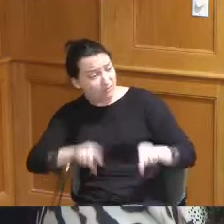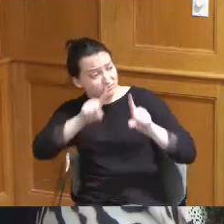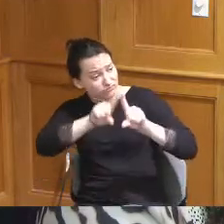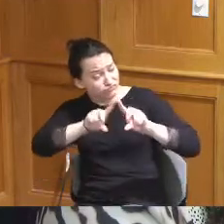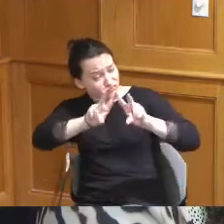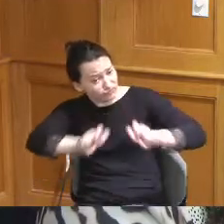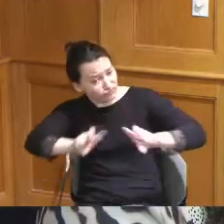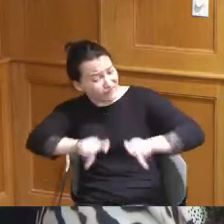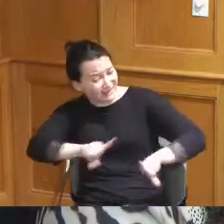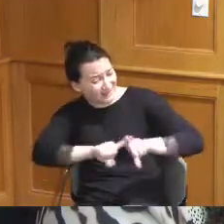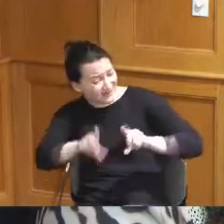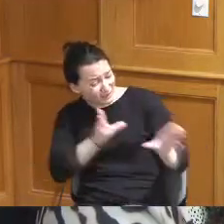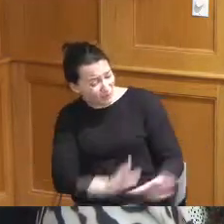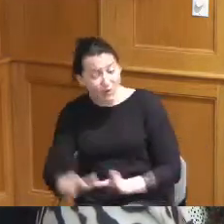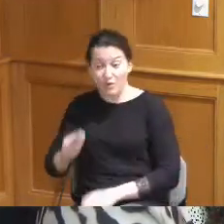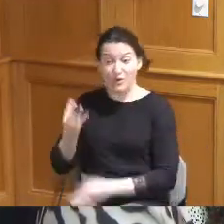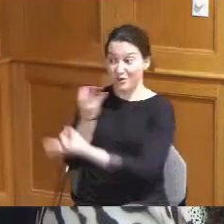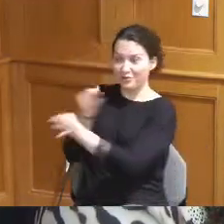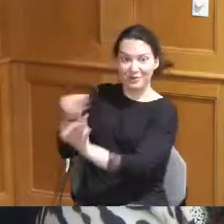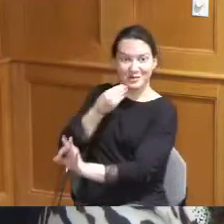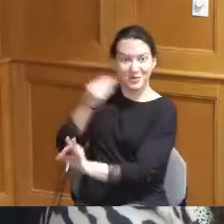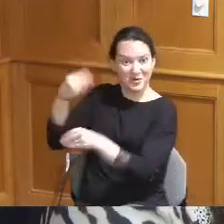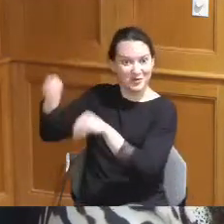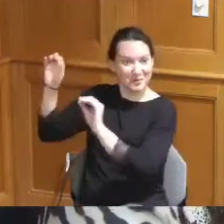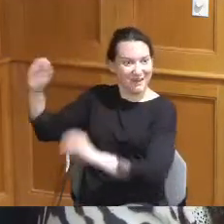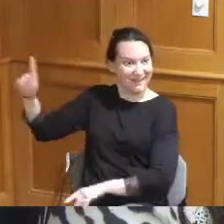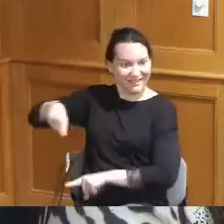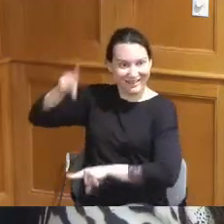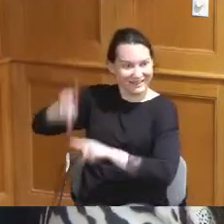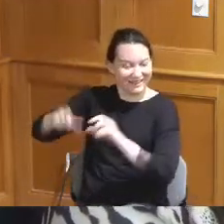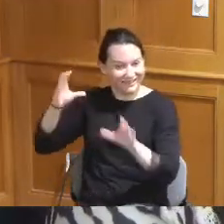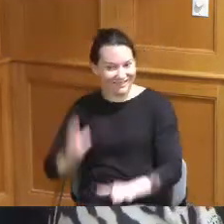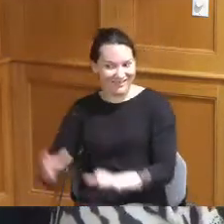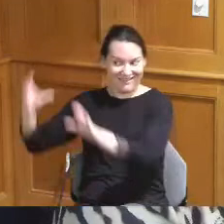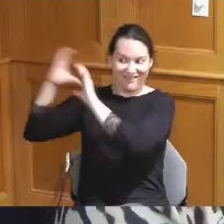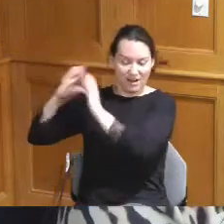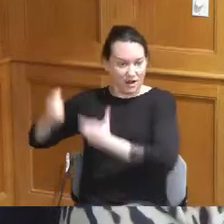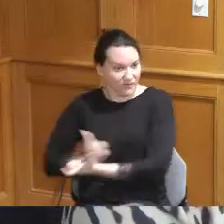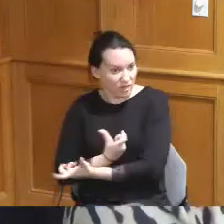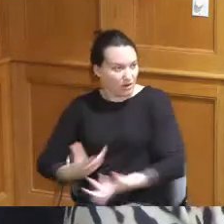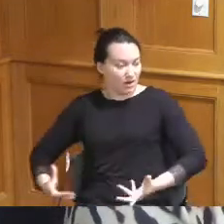because the free store can't do it all and as we look at our budget and where we want to allocate